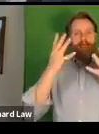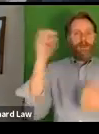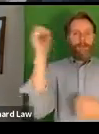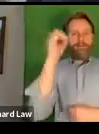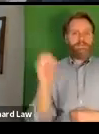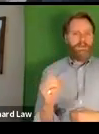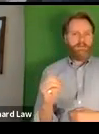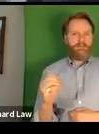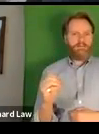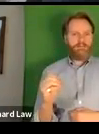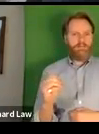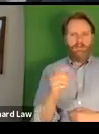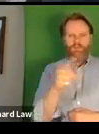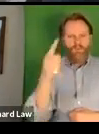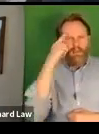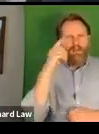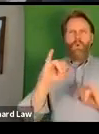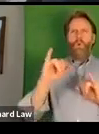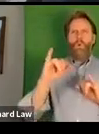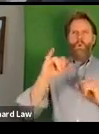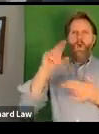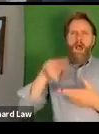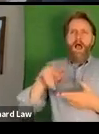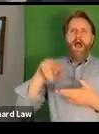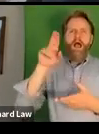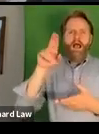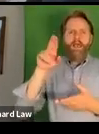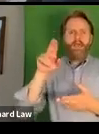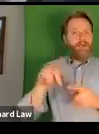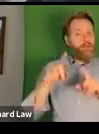sounds high but it's only half of what people have lost over the last decade